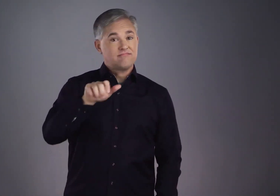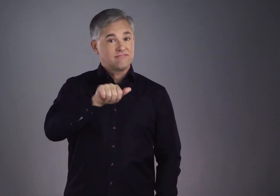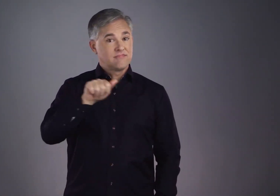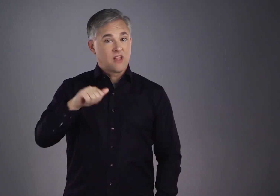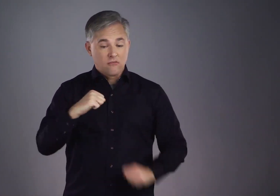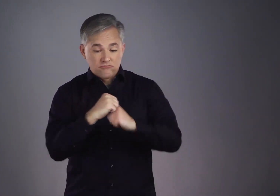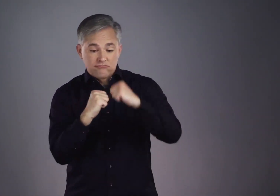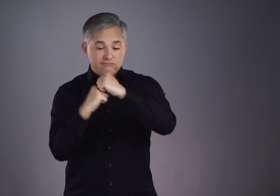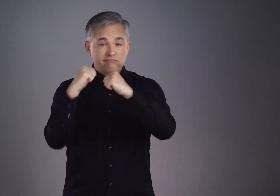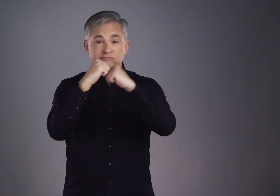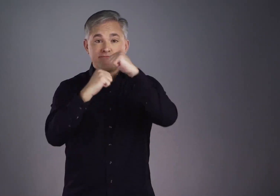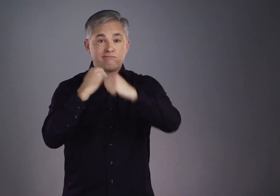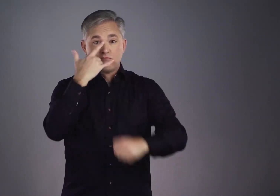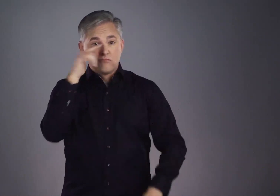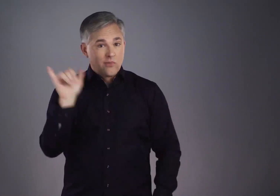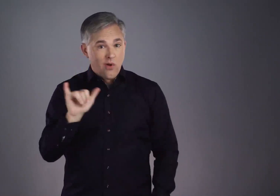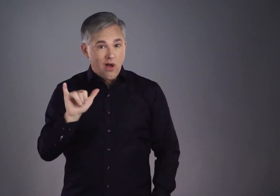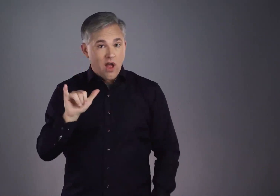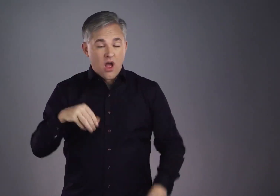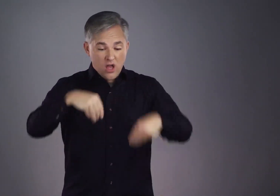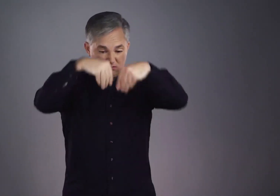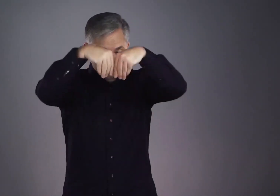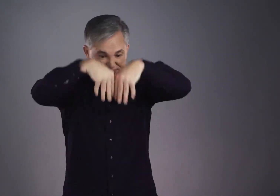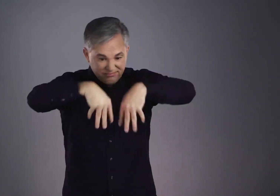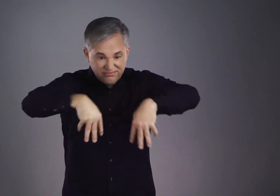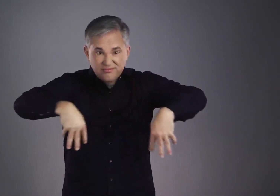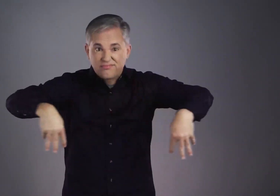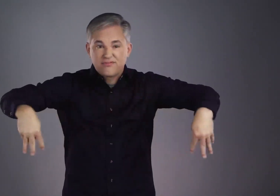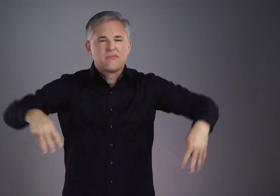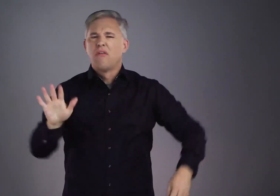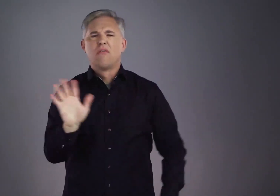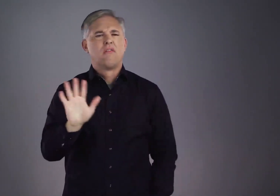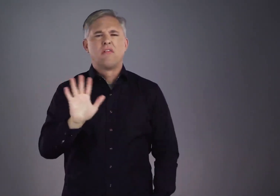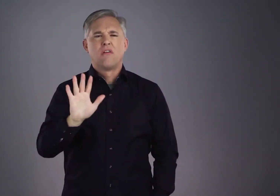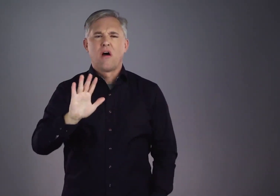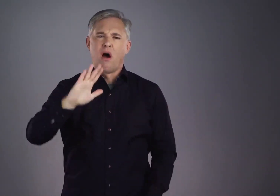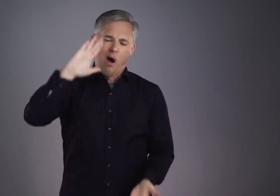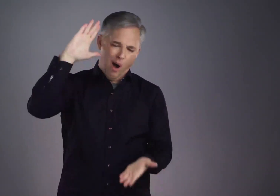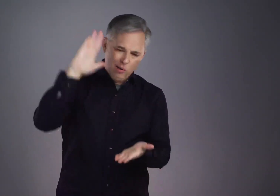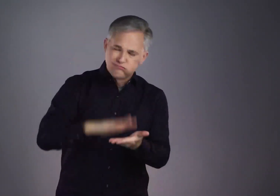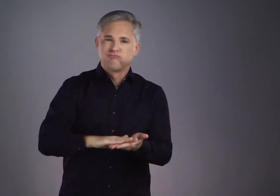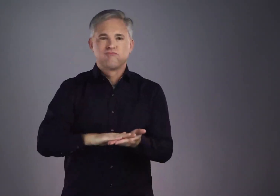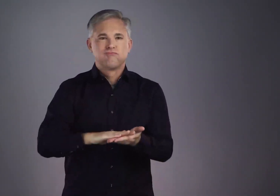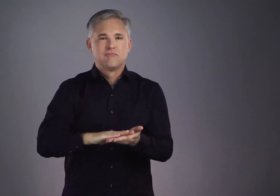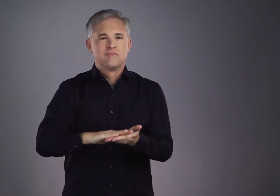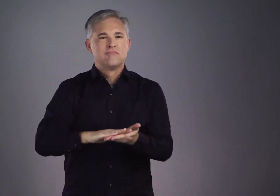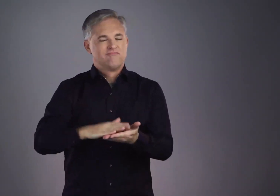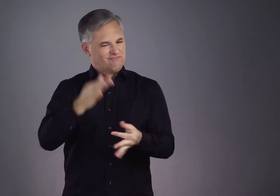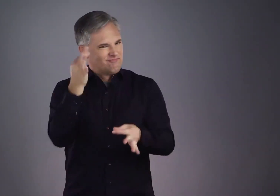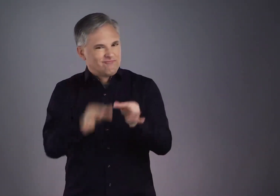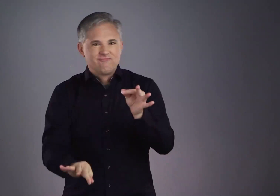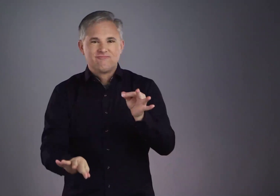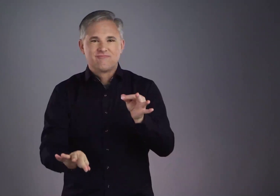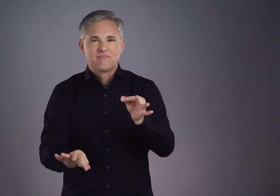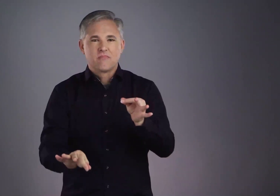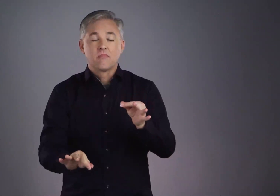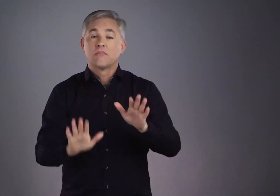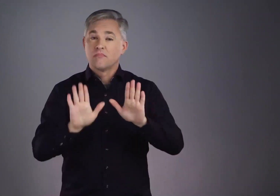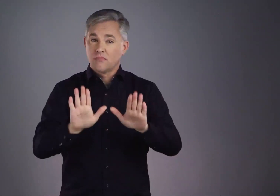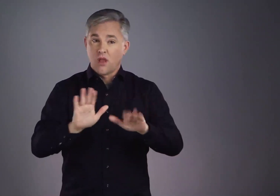Nine — A.A., as such, ought never be organized; but we may create service boards or committees